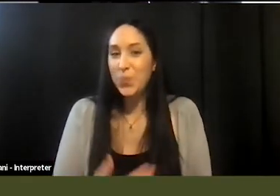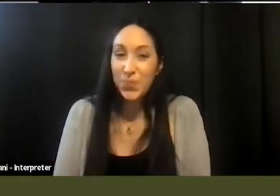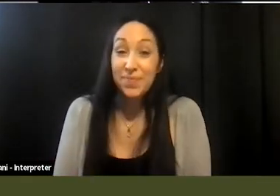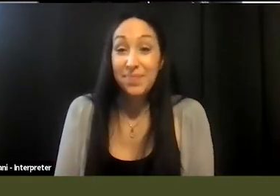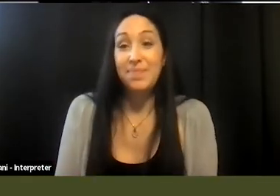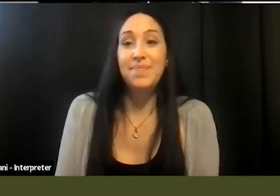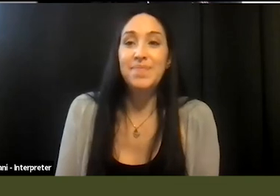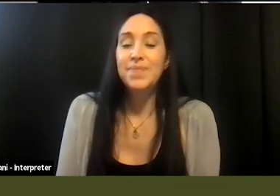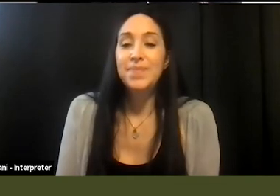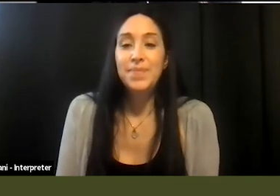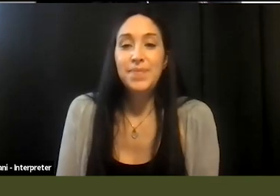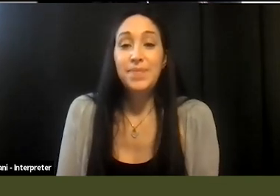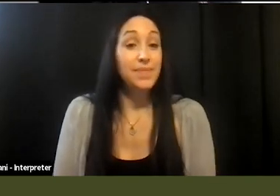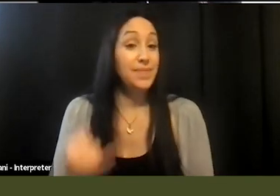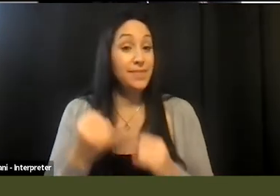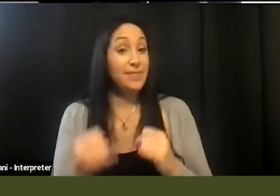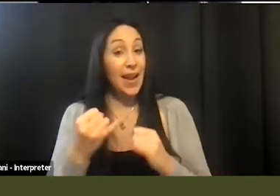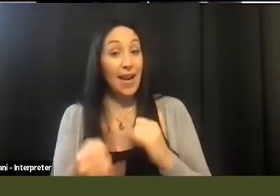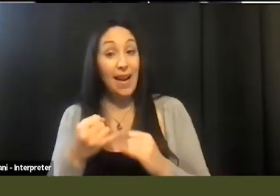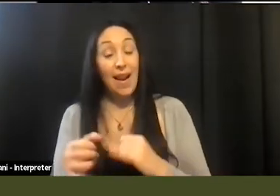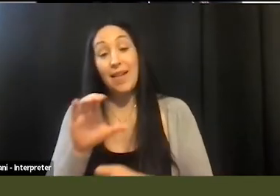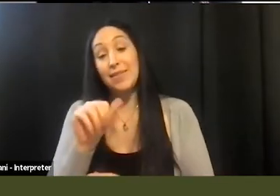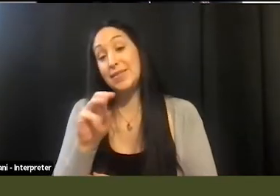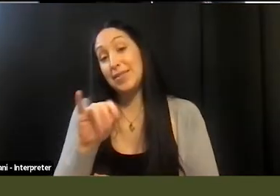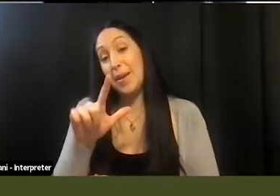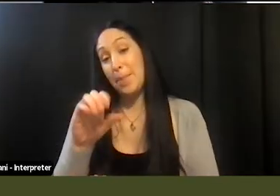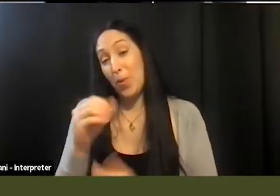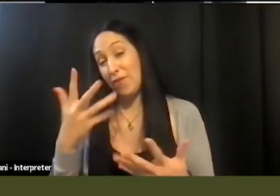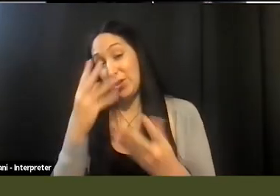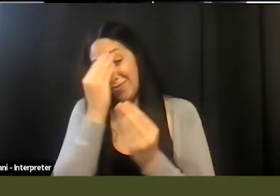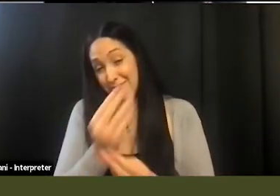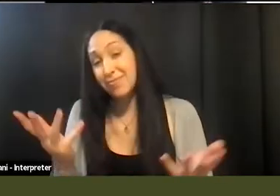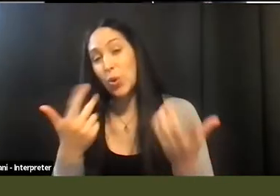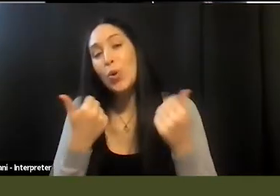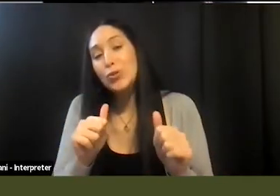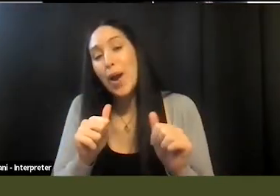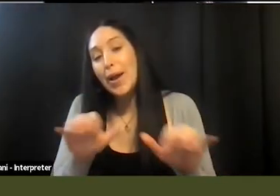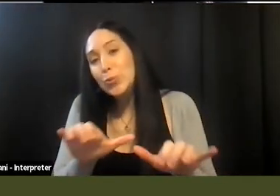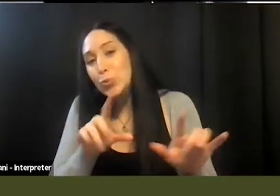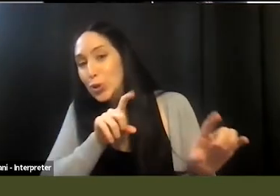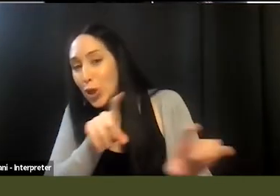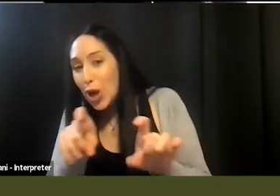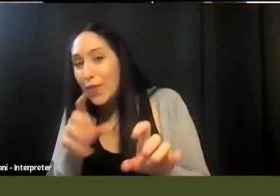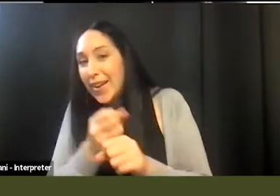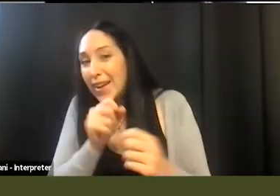And then lastly, as Camilo told you, we are trying to do a survey and get feedback.